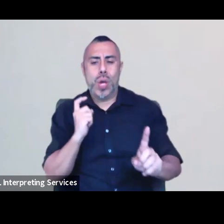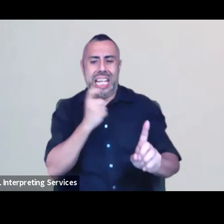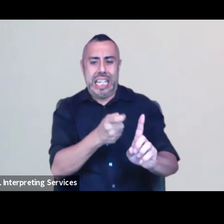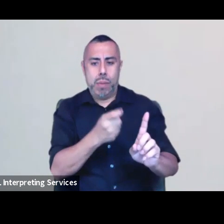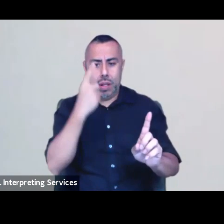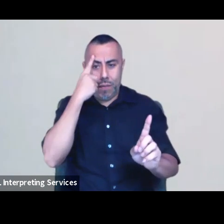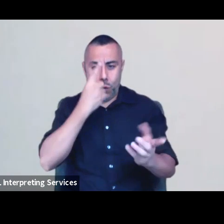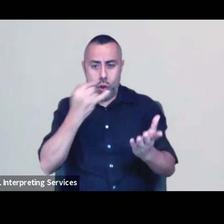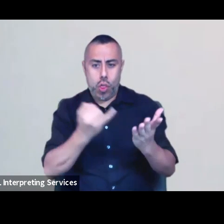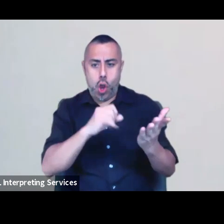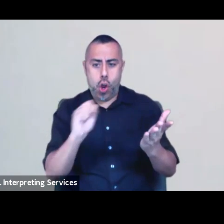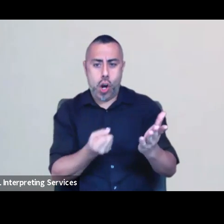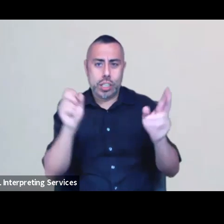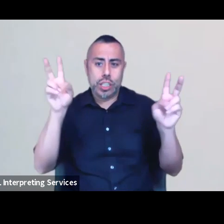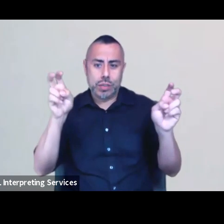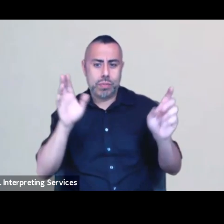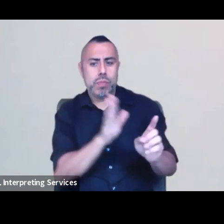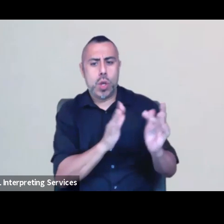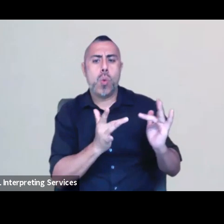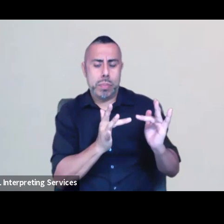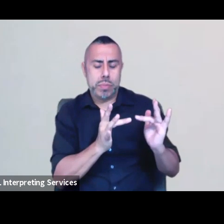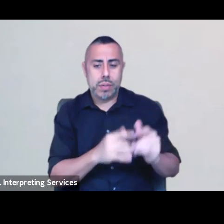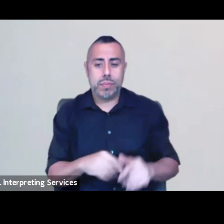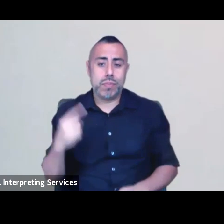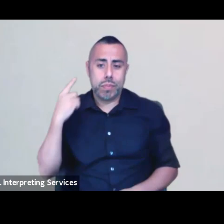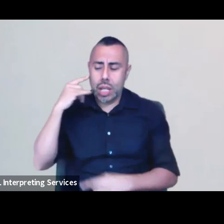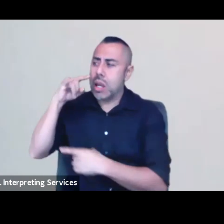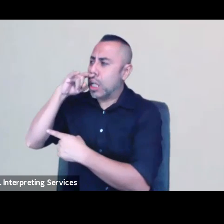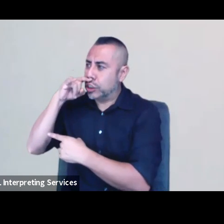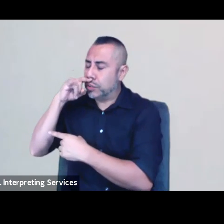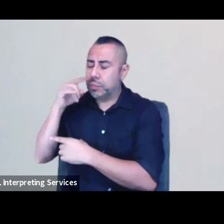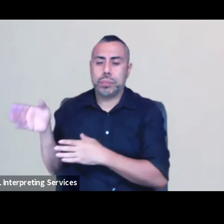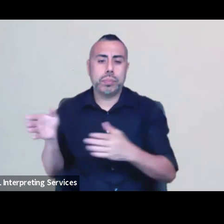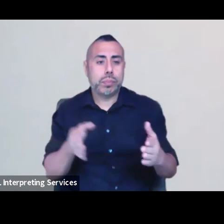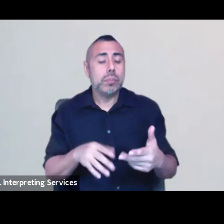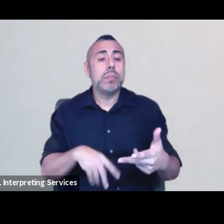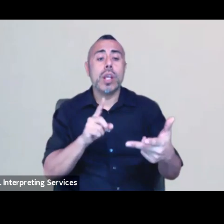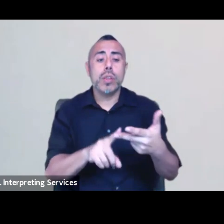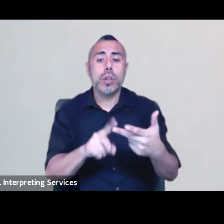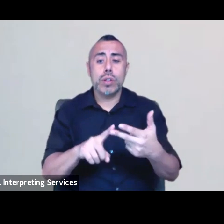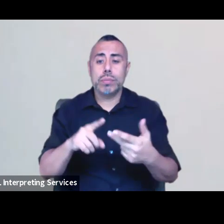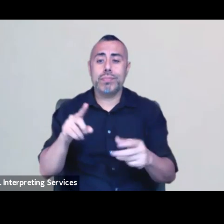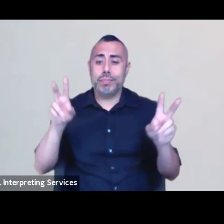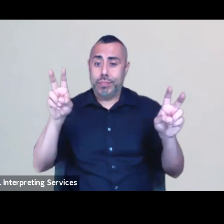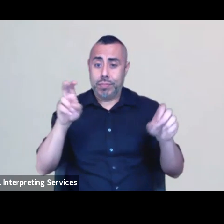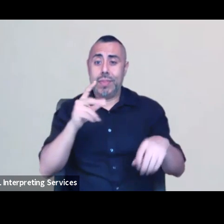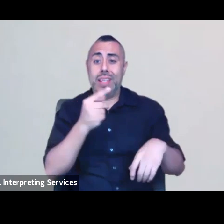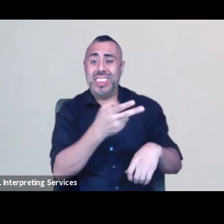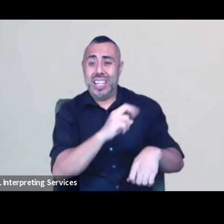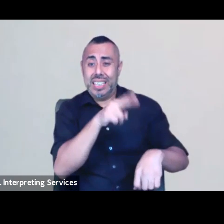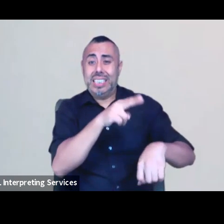Third, the National Endowment for the Arts is always looking for grant review panelists